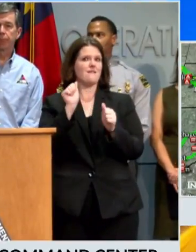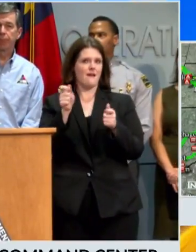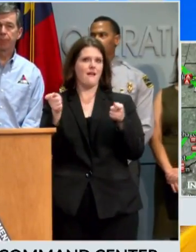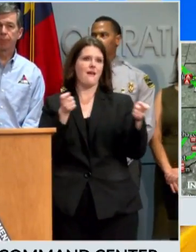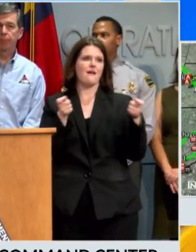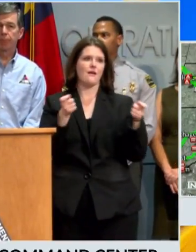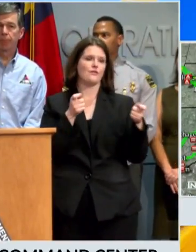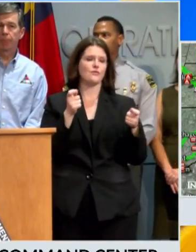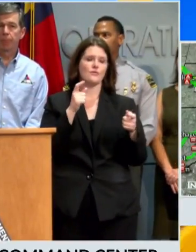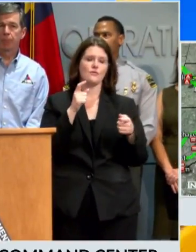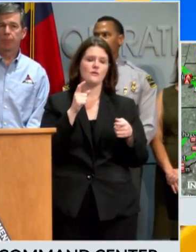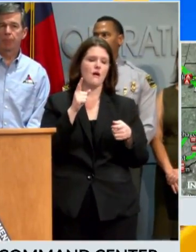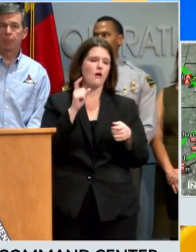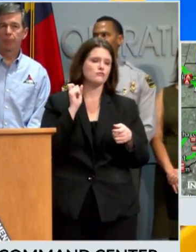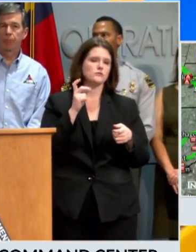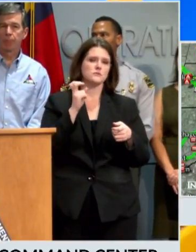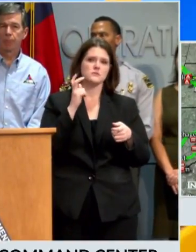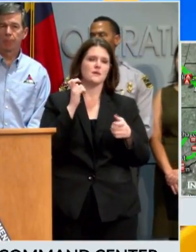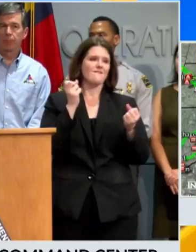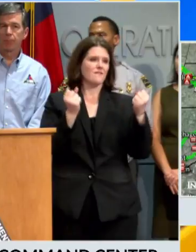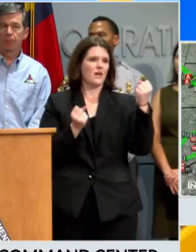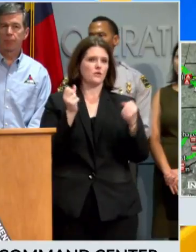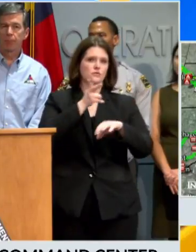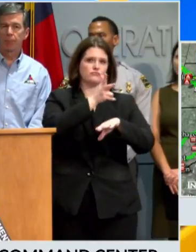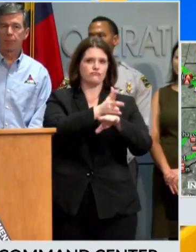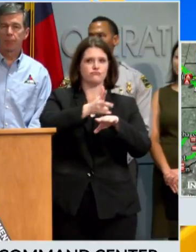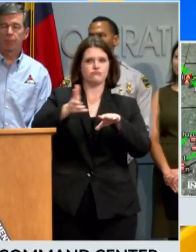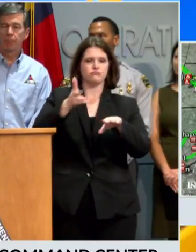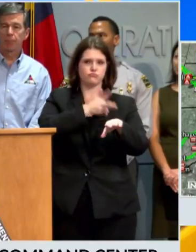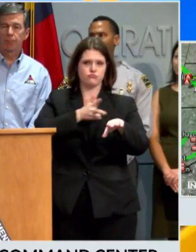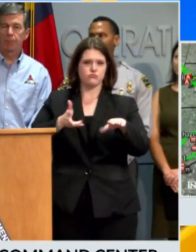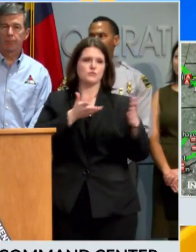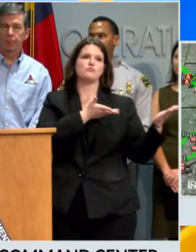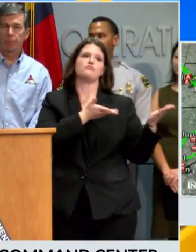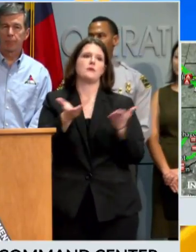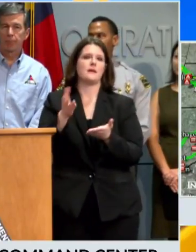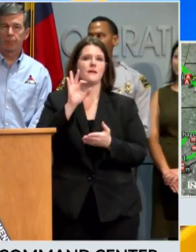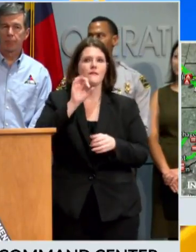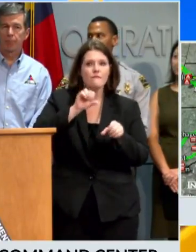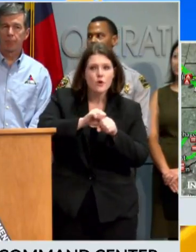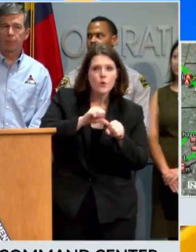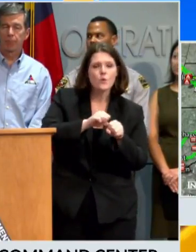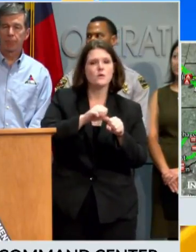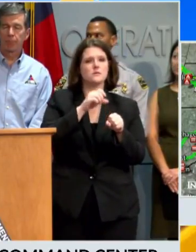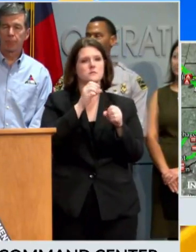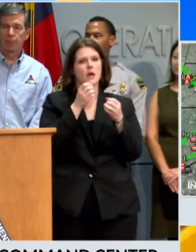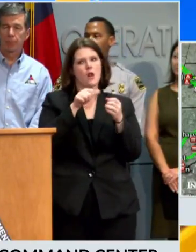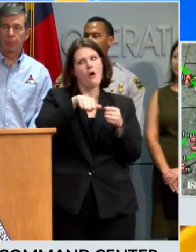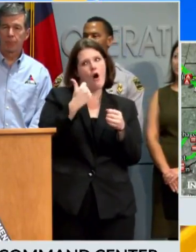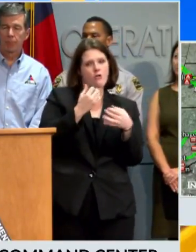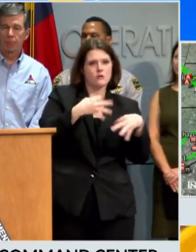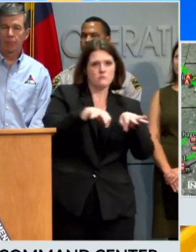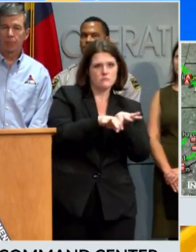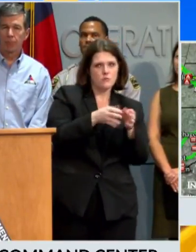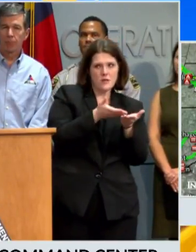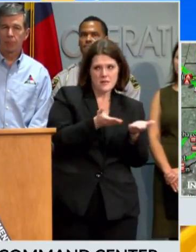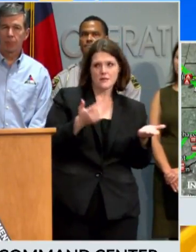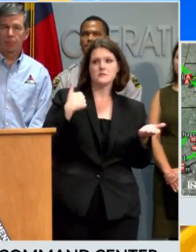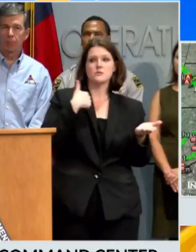AND LOGISTIC SUPPORT ONLY. FROM FORT FISHER DOWN TO SOUTHPORT AND THEN WE ARE ALSO, YOU SEE ON THE SLIDE, WE'VE REQUESTED THE MARINE VESSEL CAPE RAY WHICH IS COMING OFF OF A MISSION IN FLORIDA, TO BE AVAILABLE TO US.